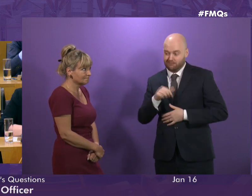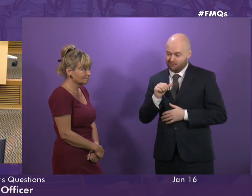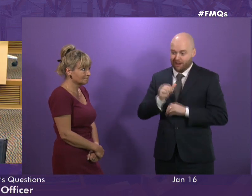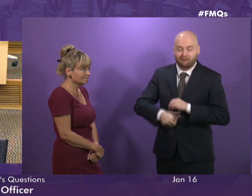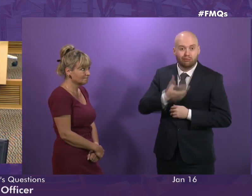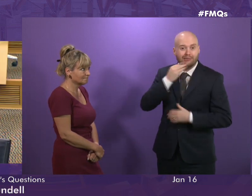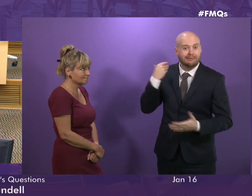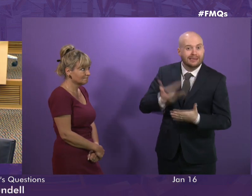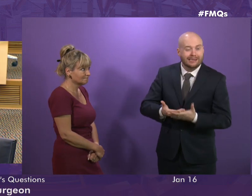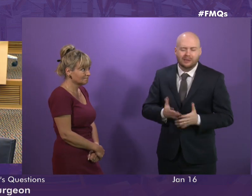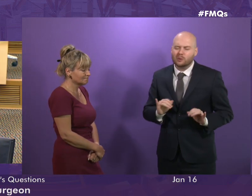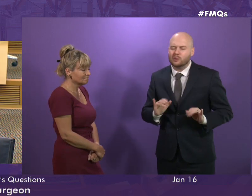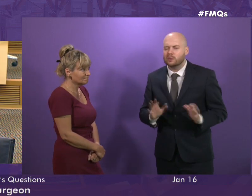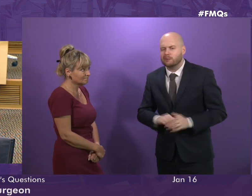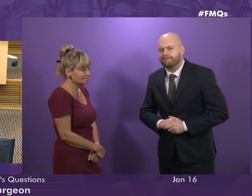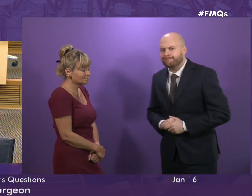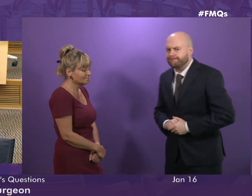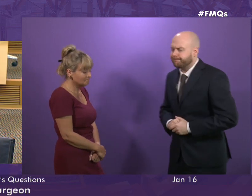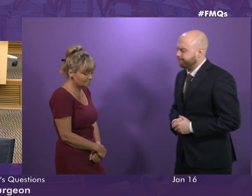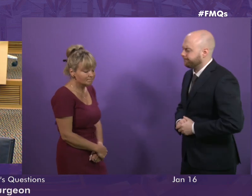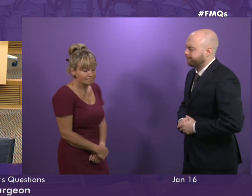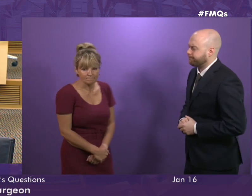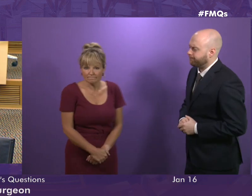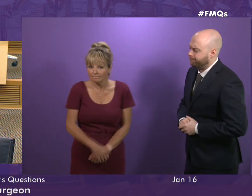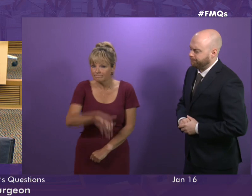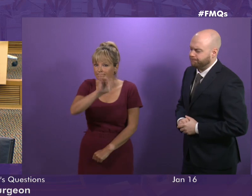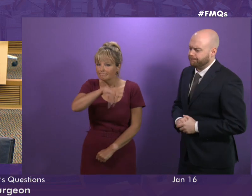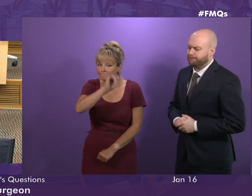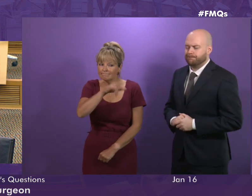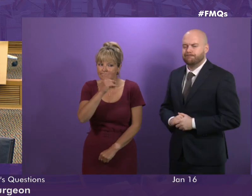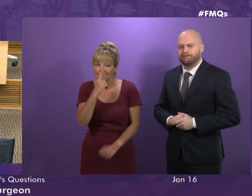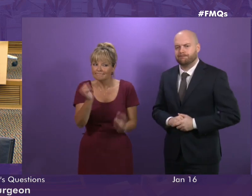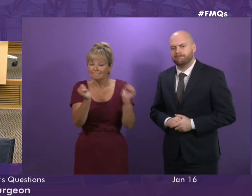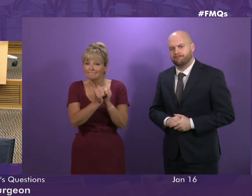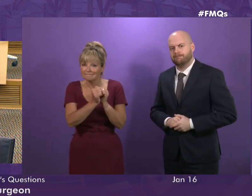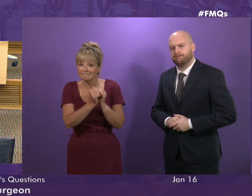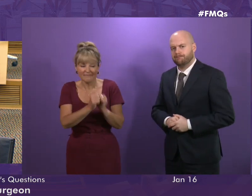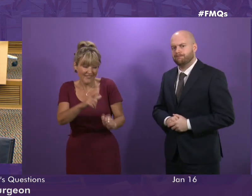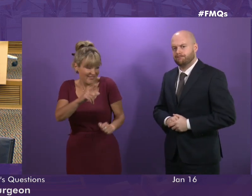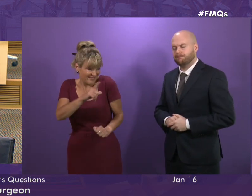Yes, I will give that assurance. That is how the Government always seeks to operate in